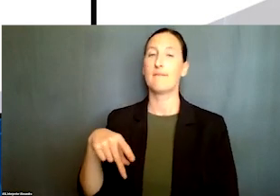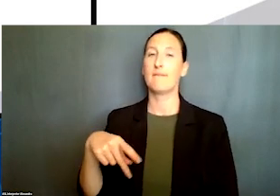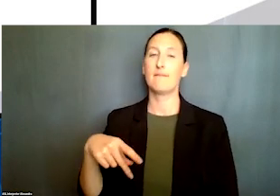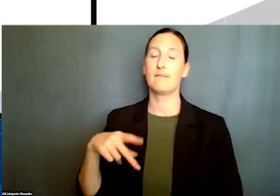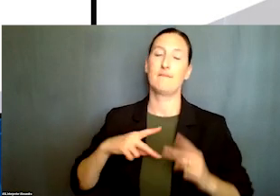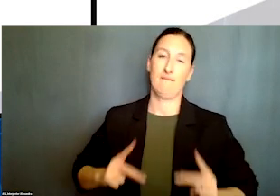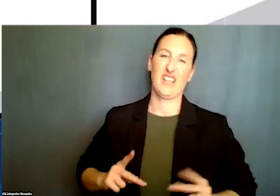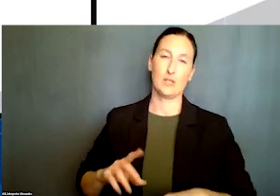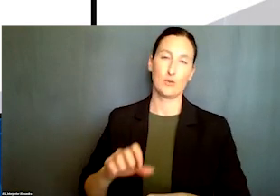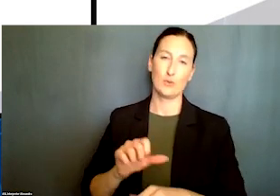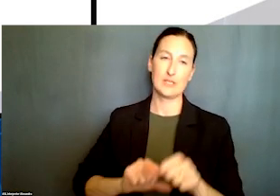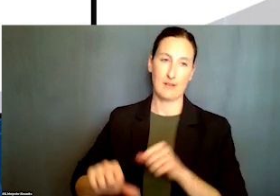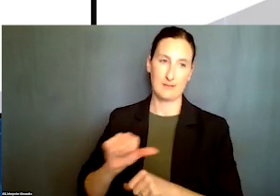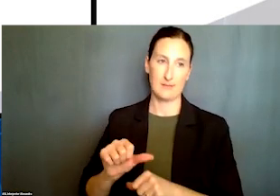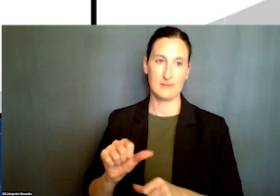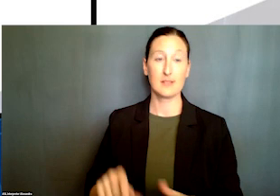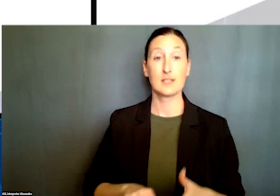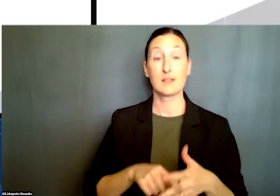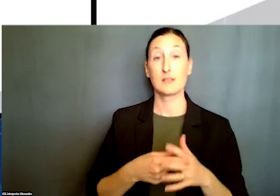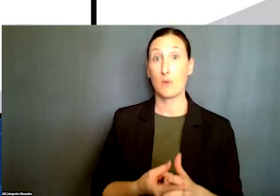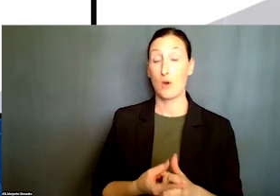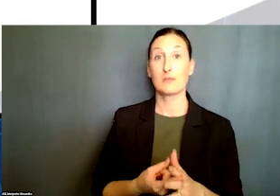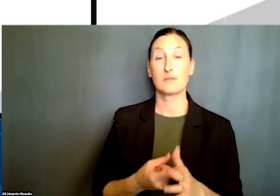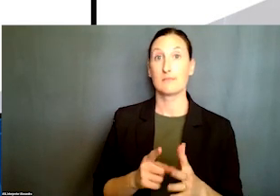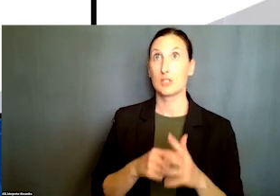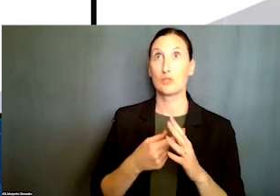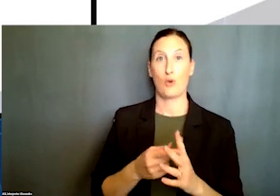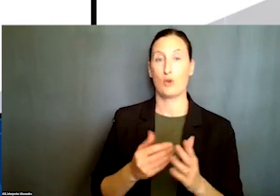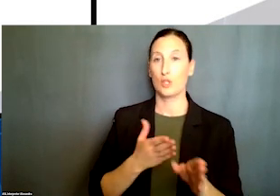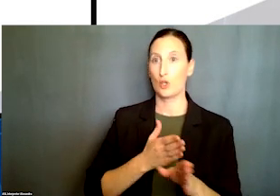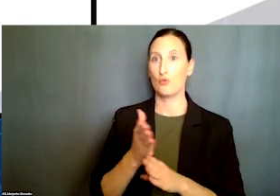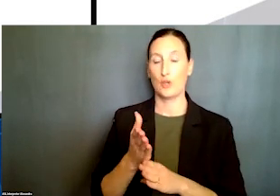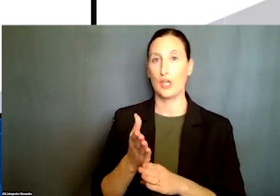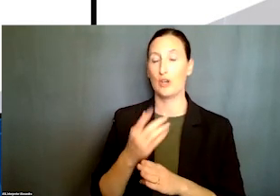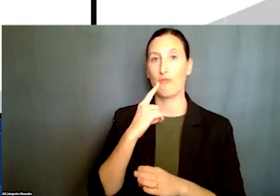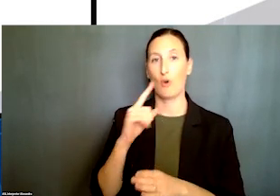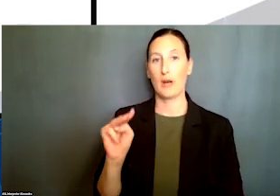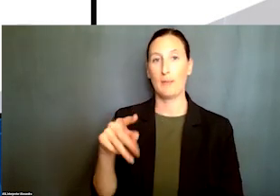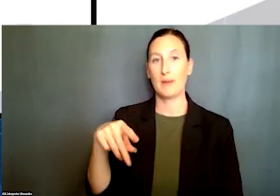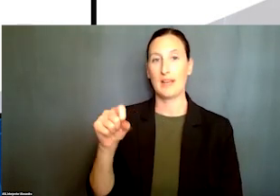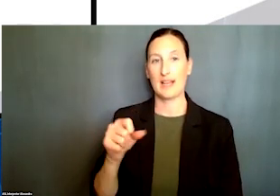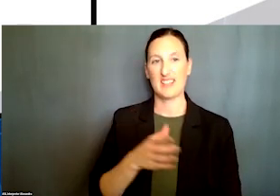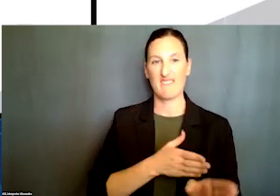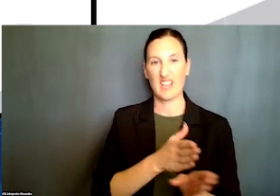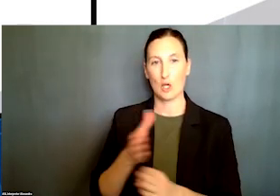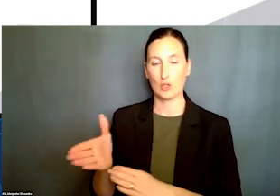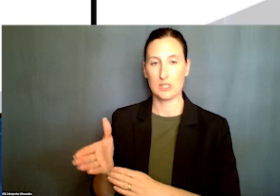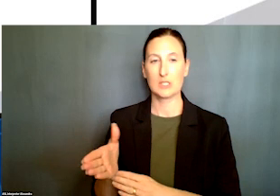These awards support the launch of the careers of pre tenure faculty in MPS fields, particularly institutions that do